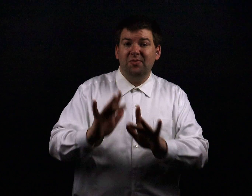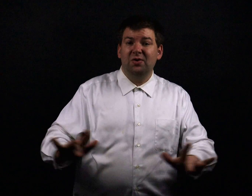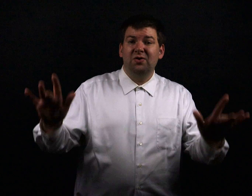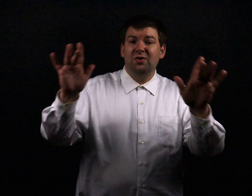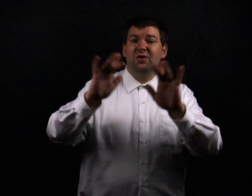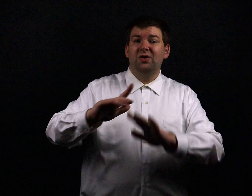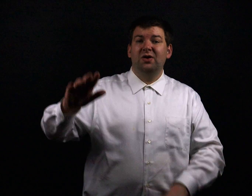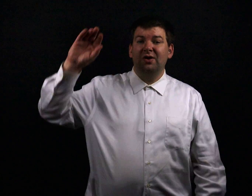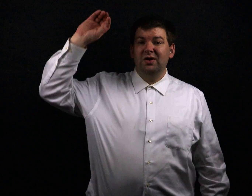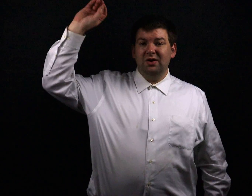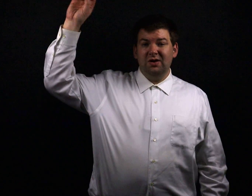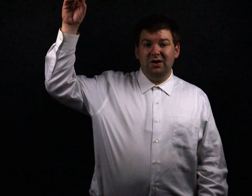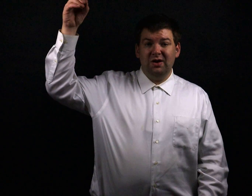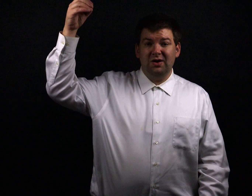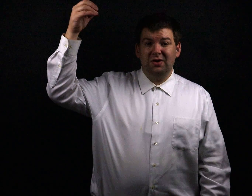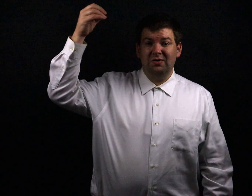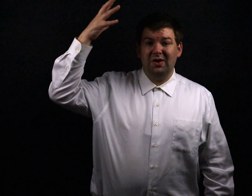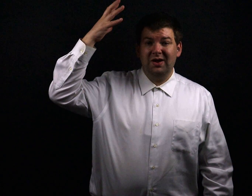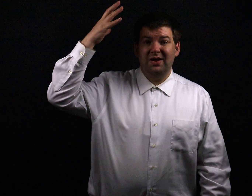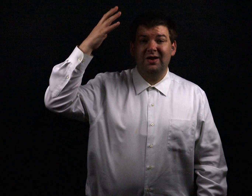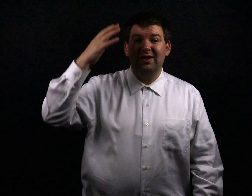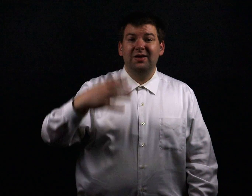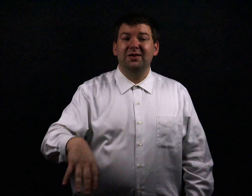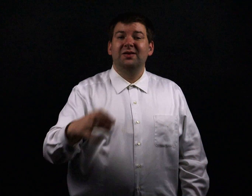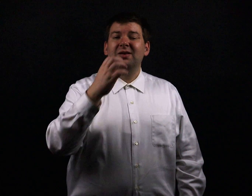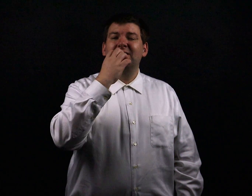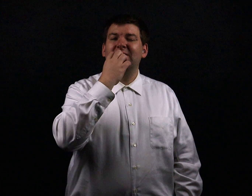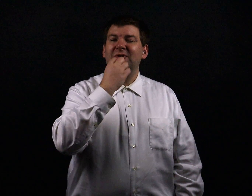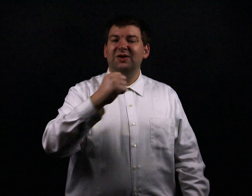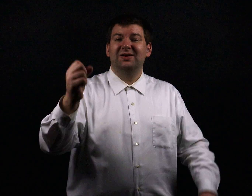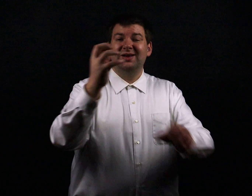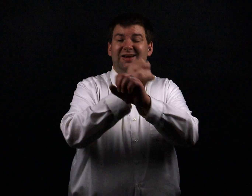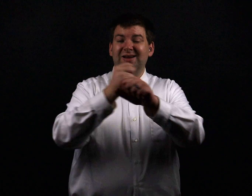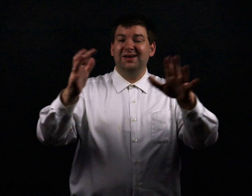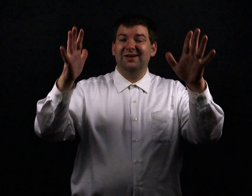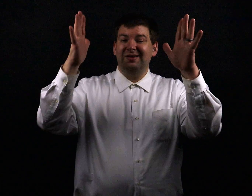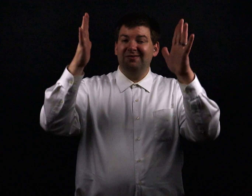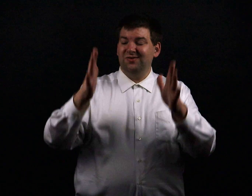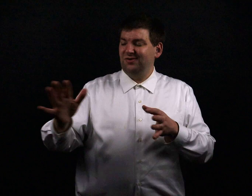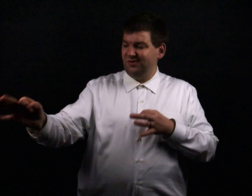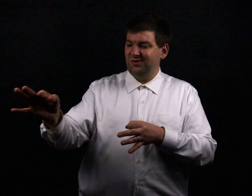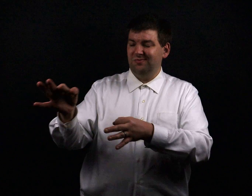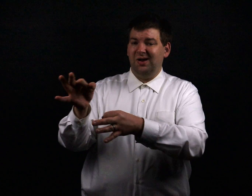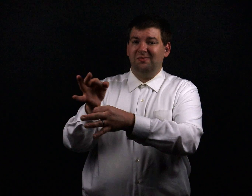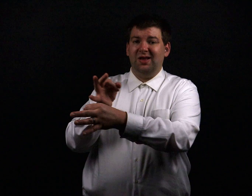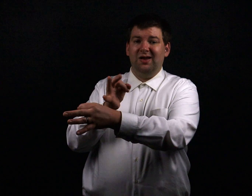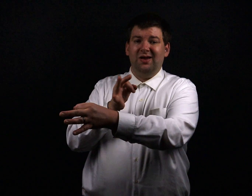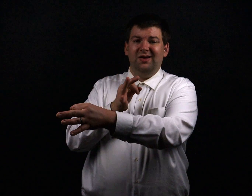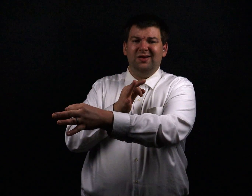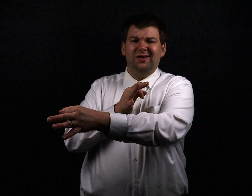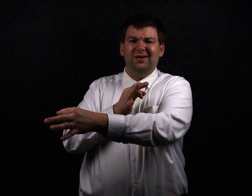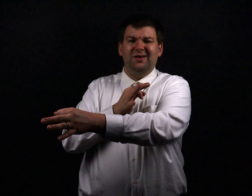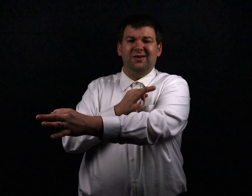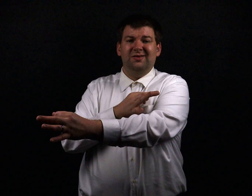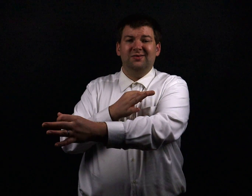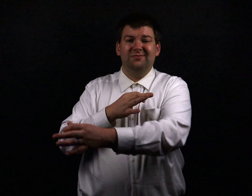but in mercy and in grace the precious Savior took my place